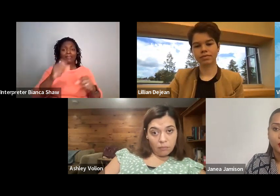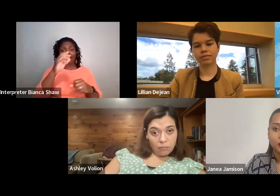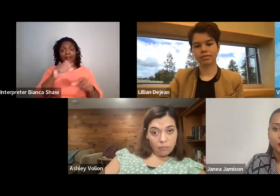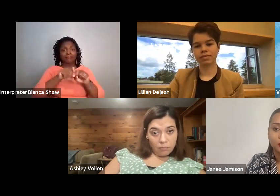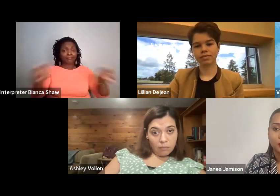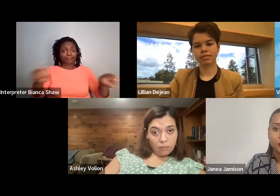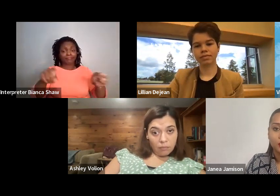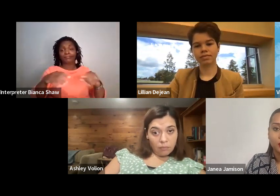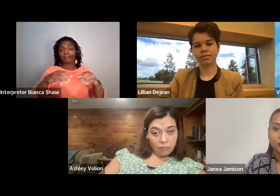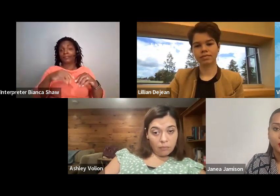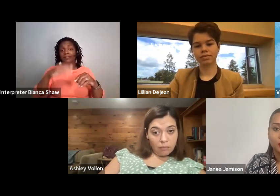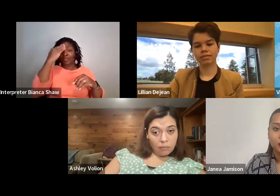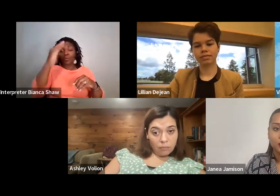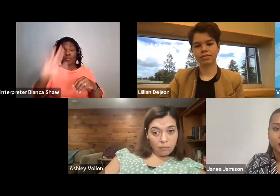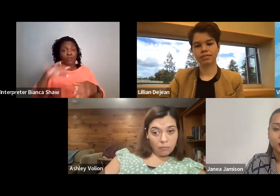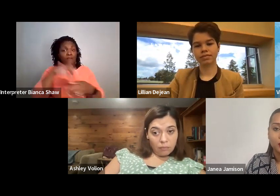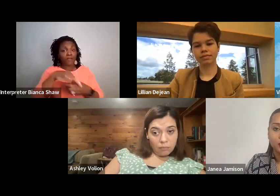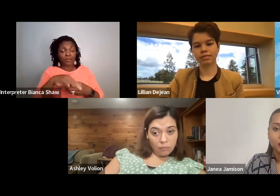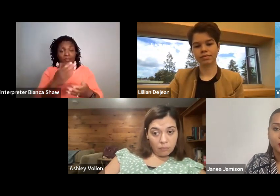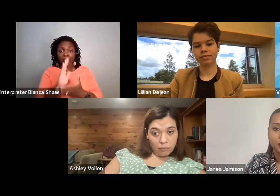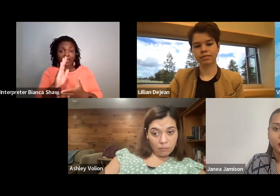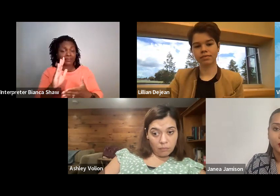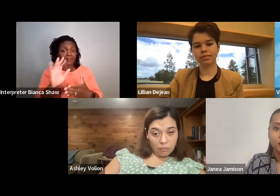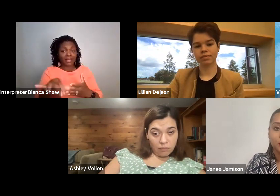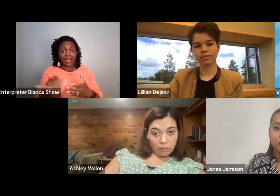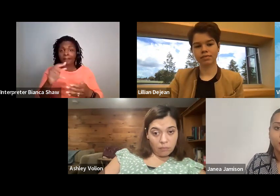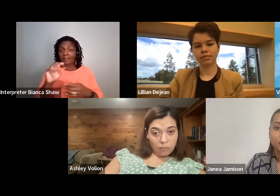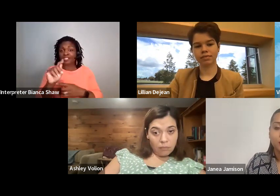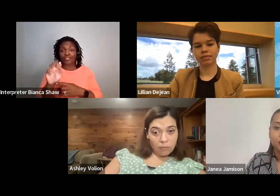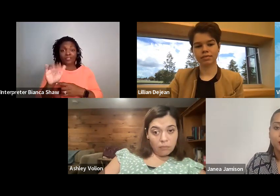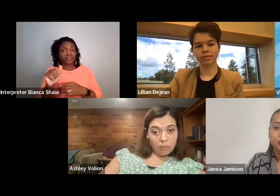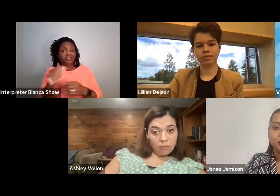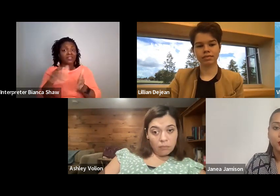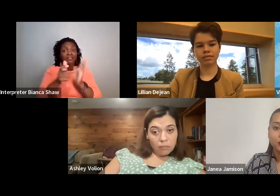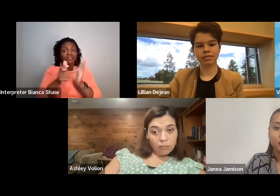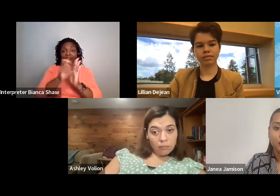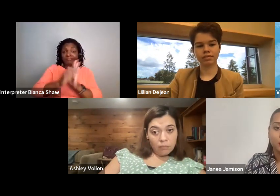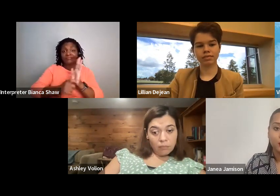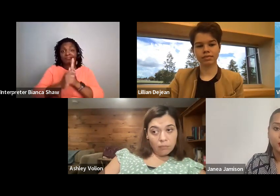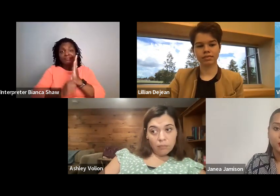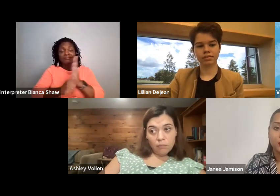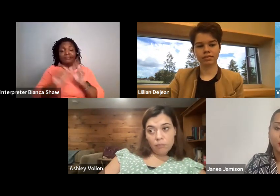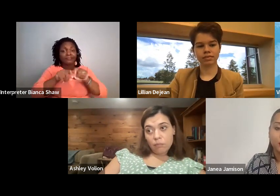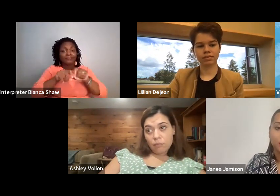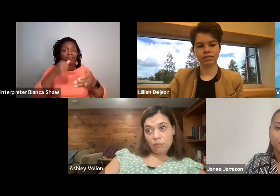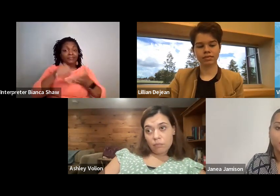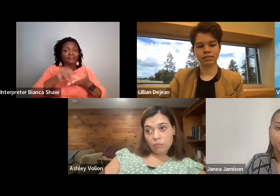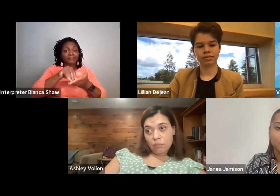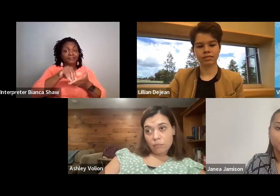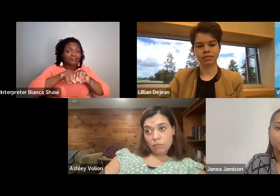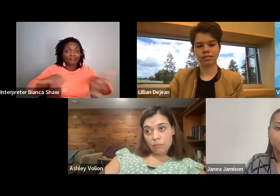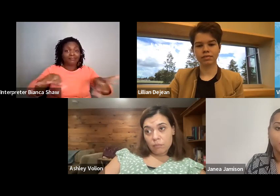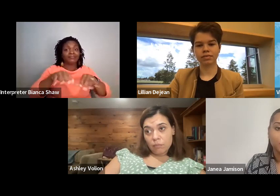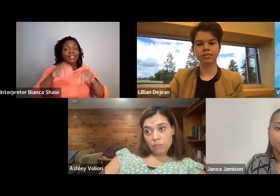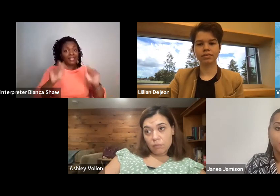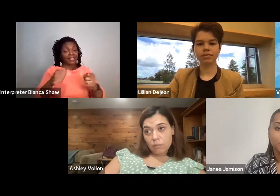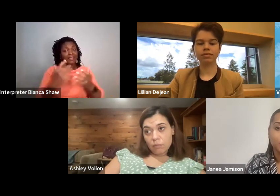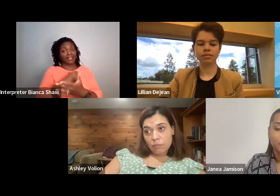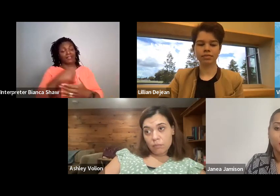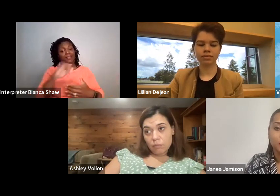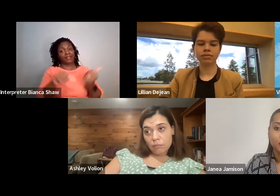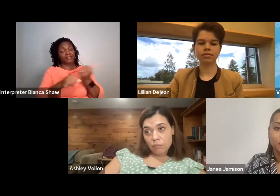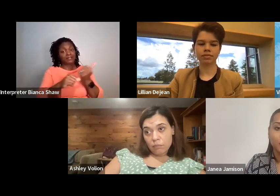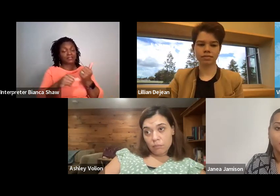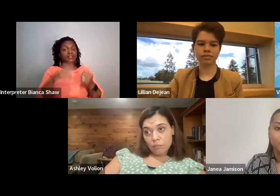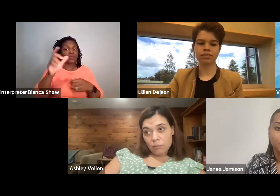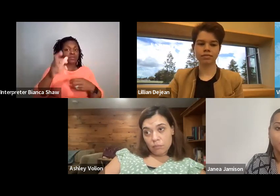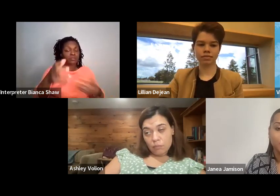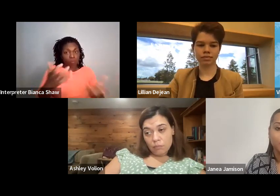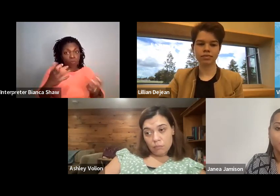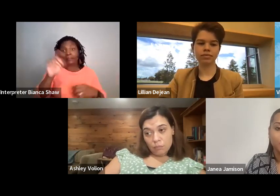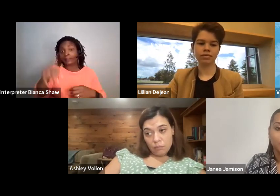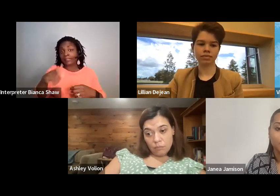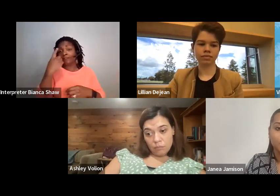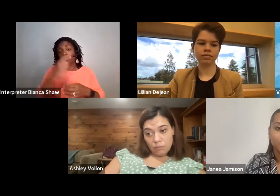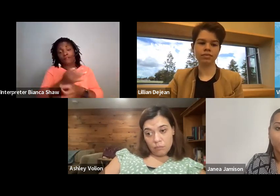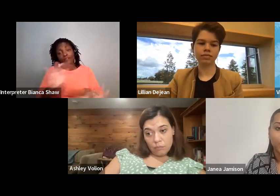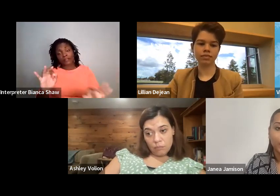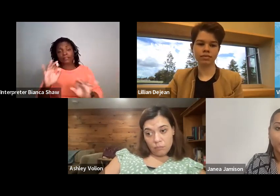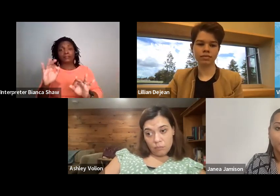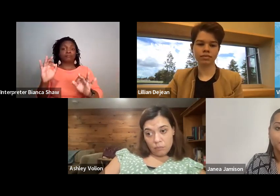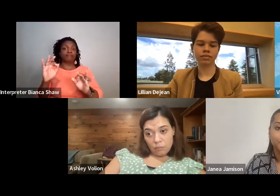Know your voting rights materials. We are always trying to list some of those basic provisions and protections for voters with disabilities to get the assistance that they want to freely and fairly vote But you know, as much as knowledge is power